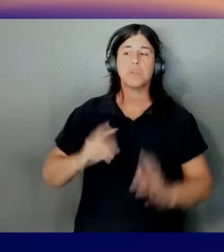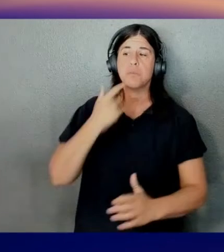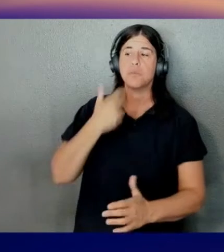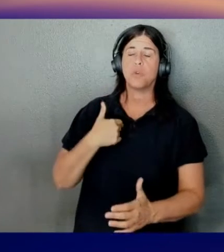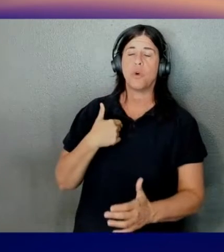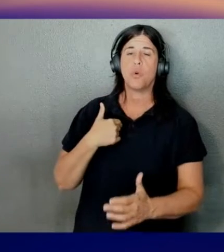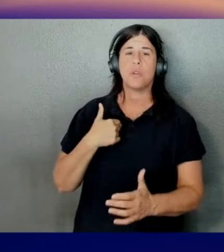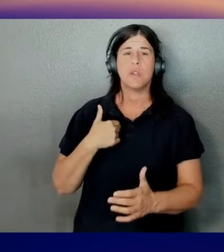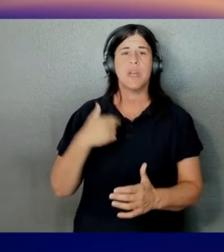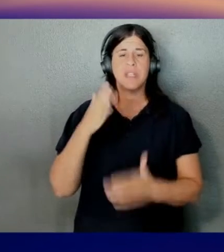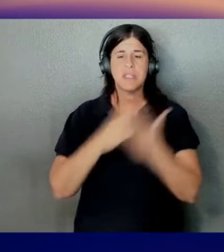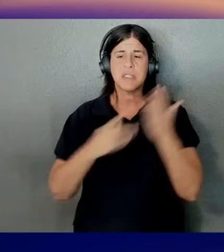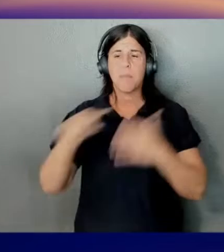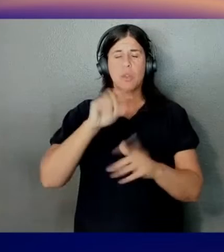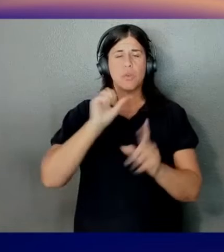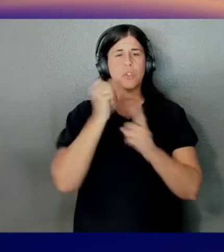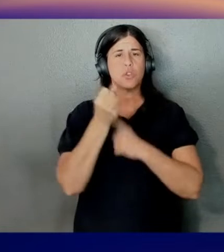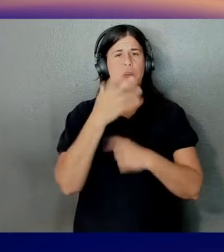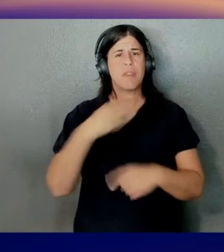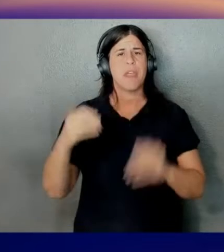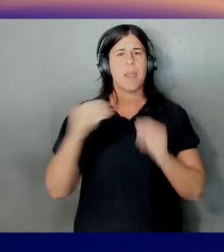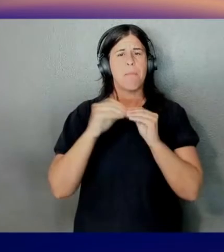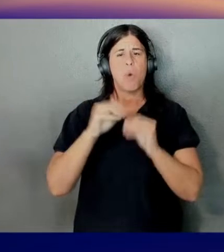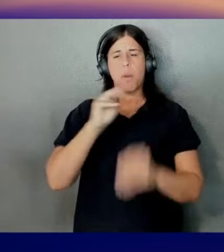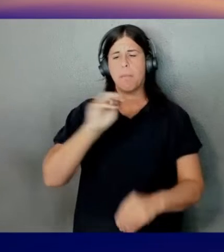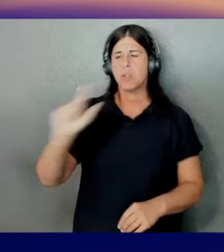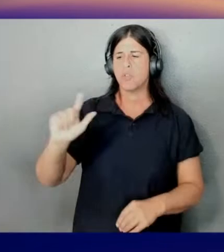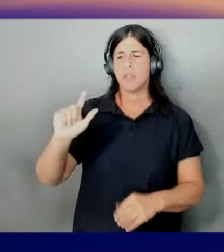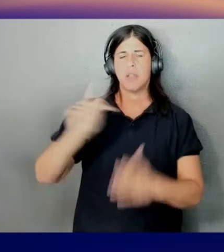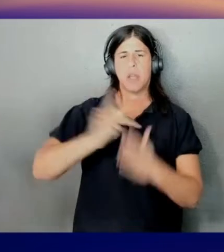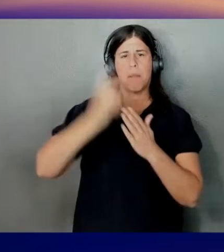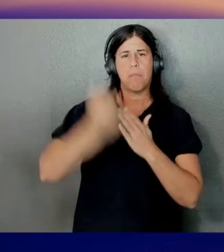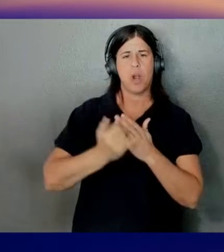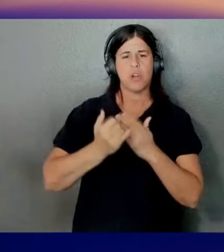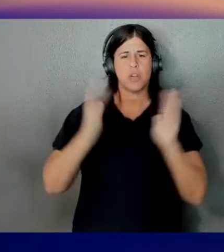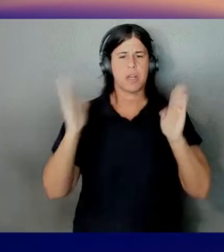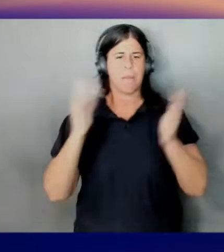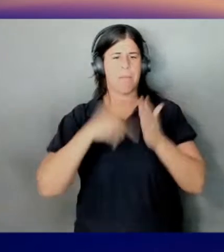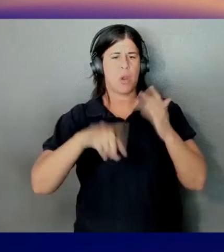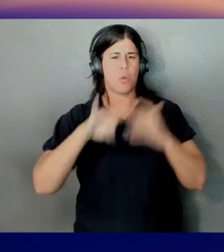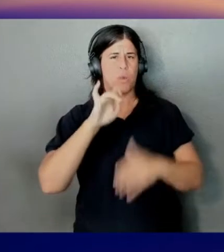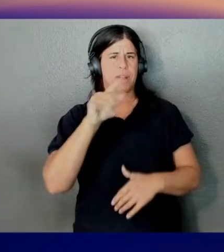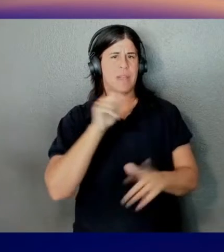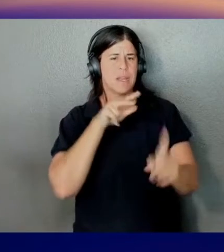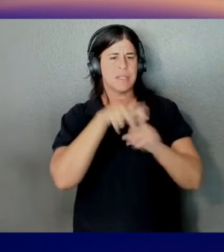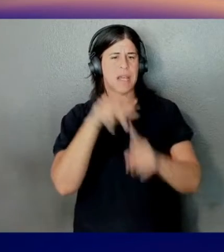they have more machine learning projects than data scientists and machine learning experts.